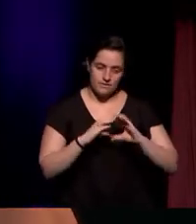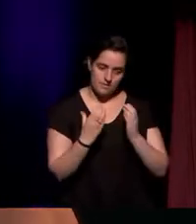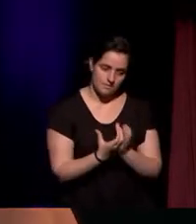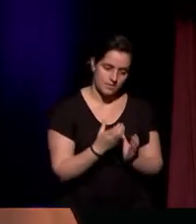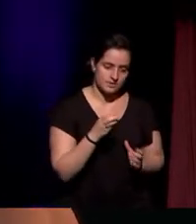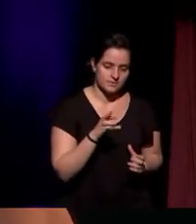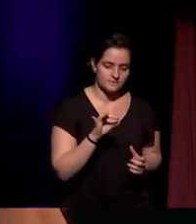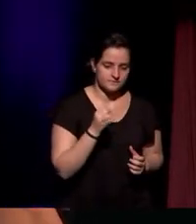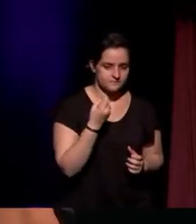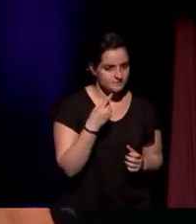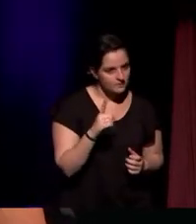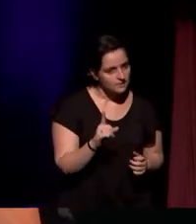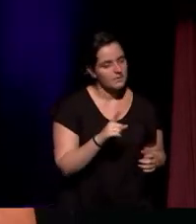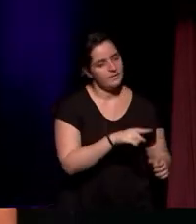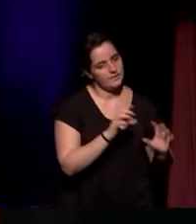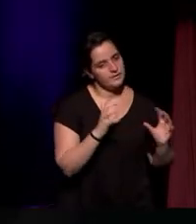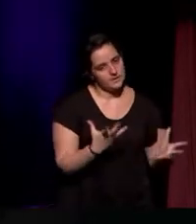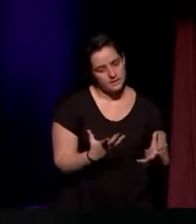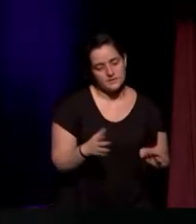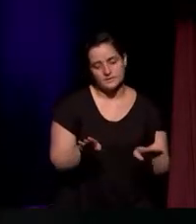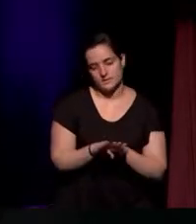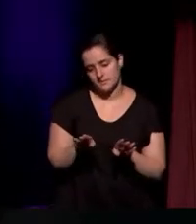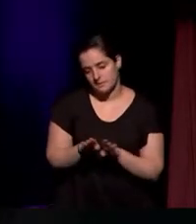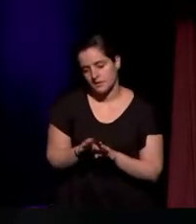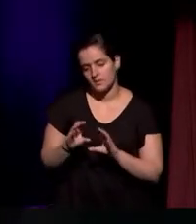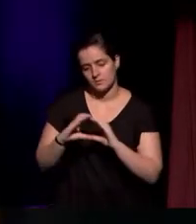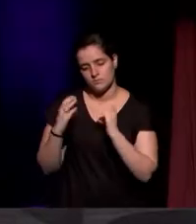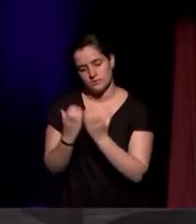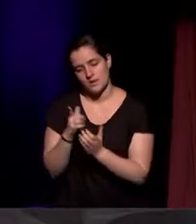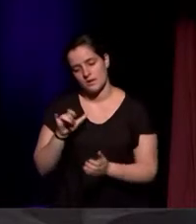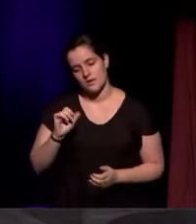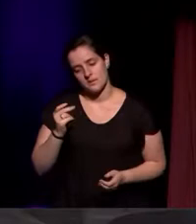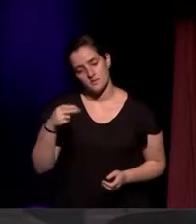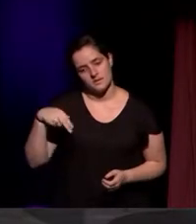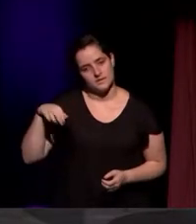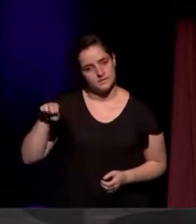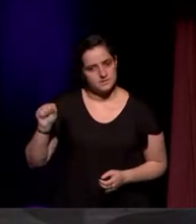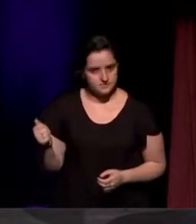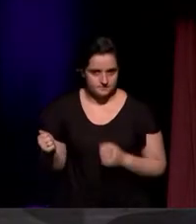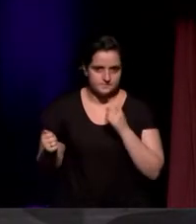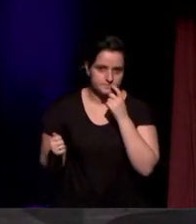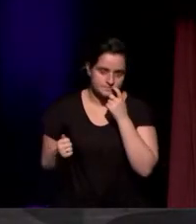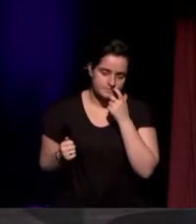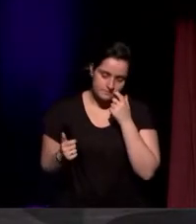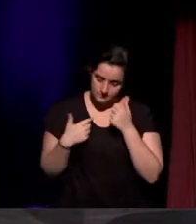in Christian communities and in Lebanese communities. Even I was trying, there is a filmmaker,